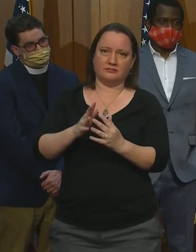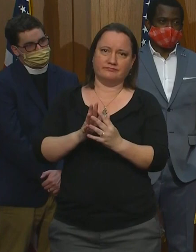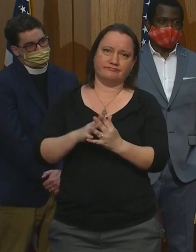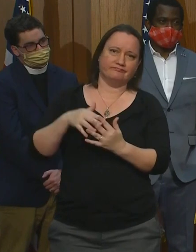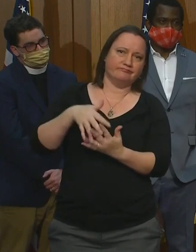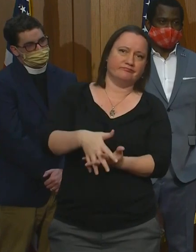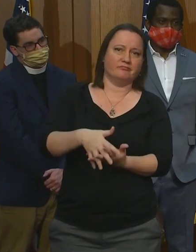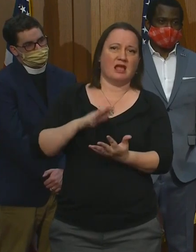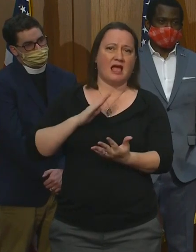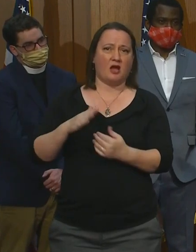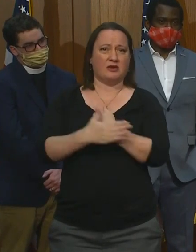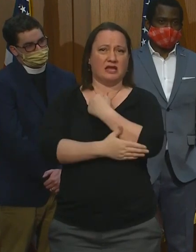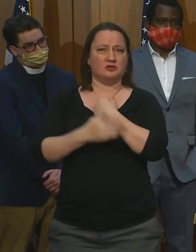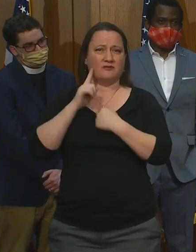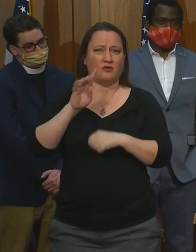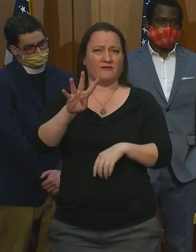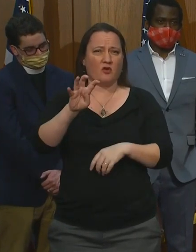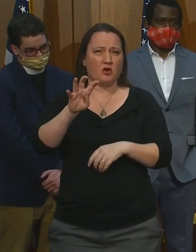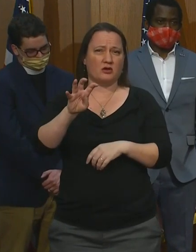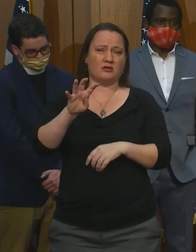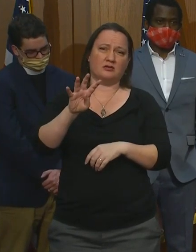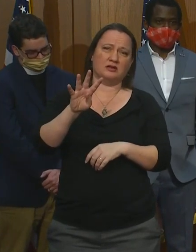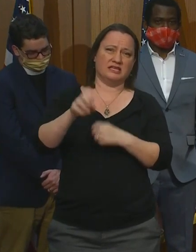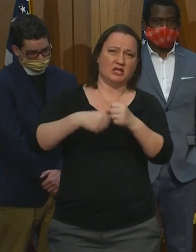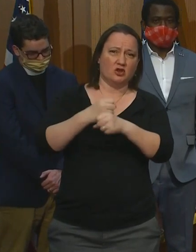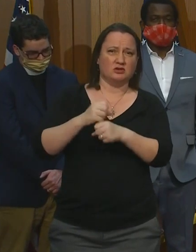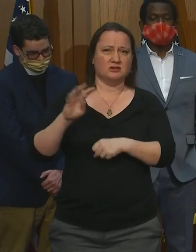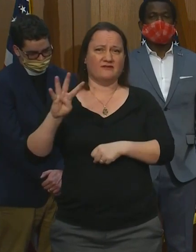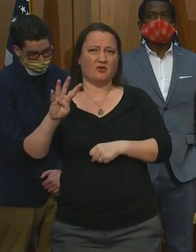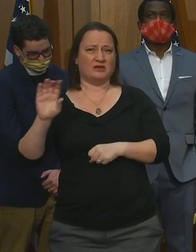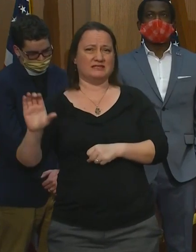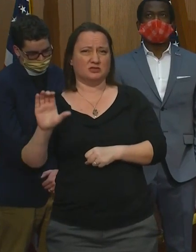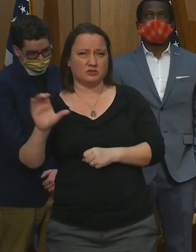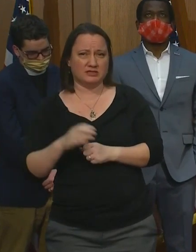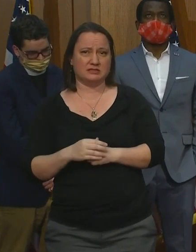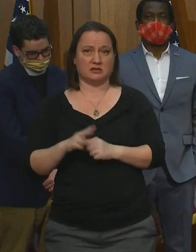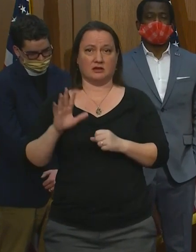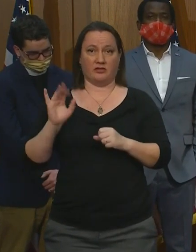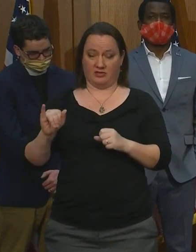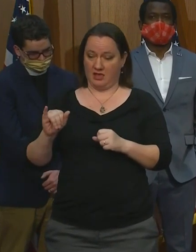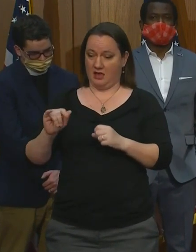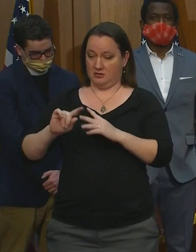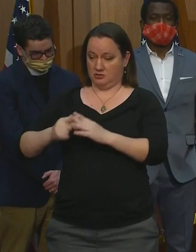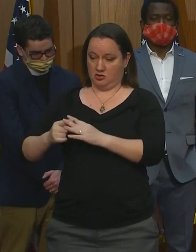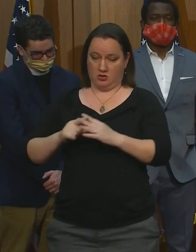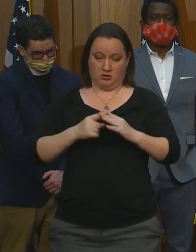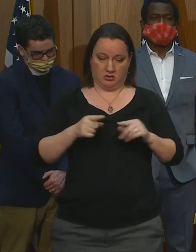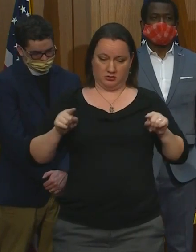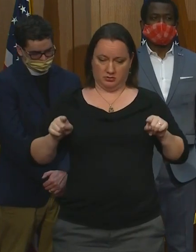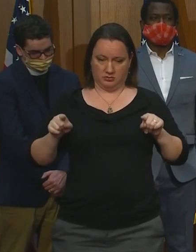THROUGH OUR NATION FOR CENTURIES. AND YOU CAN DRAW A